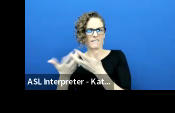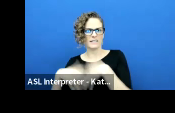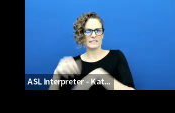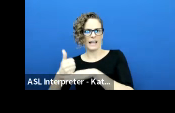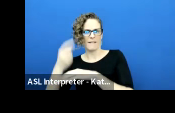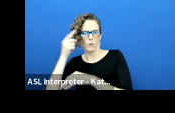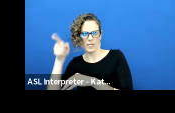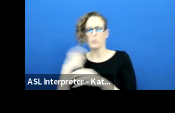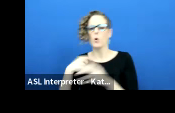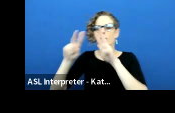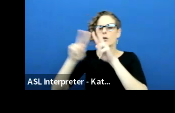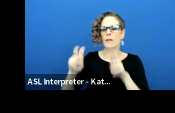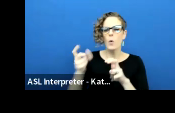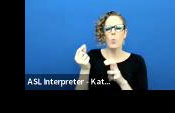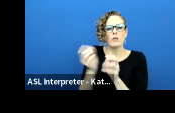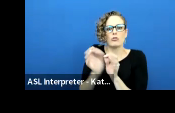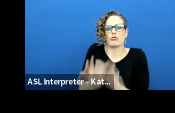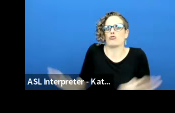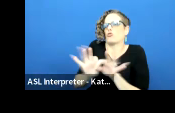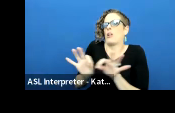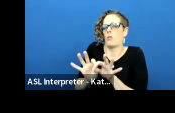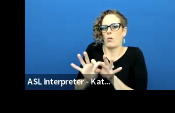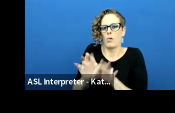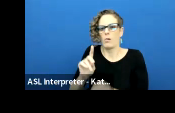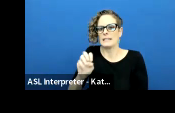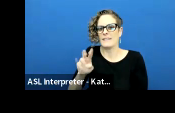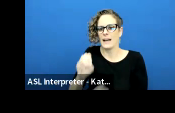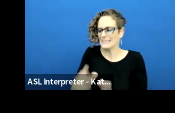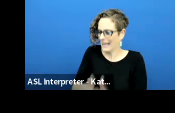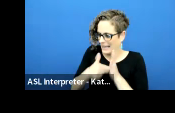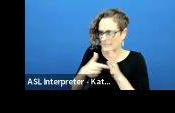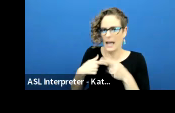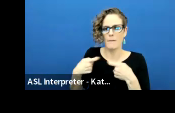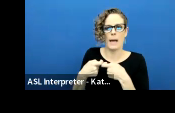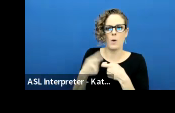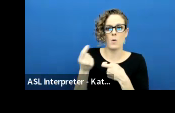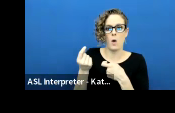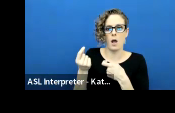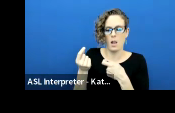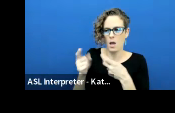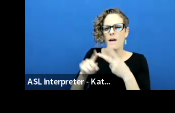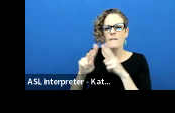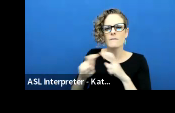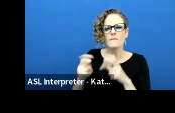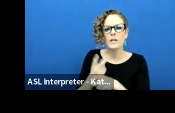the absolutely essential devices that need power and we figure out what the maximum draw of that is